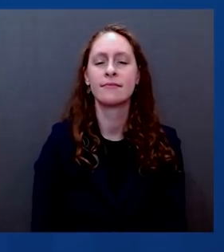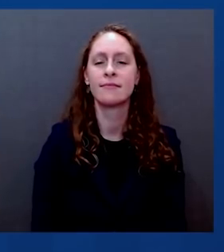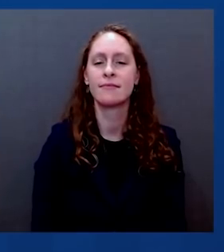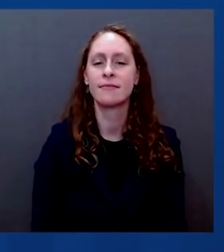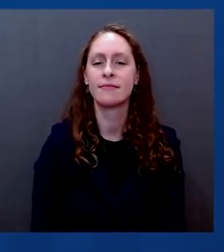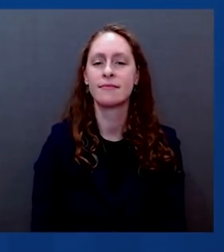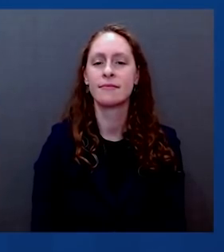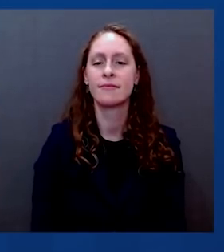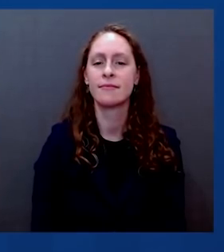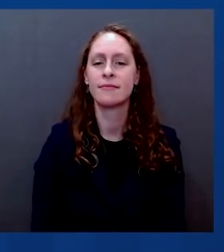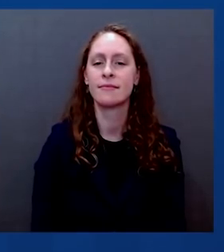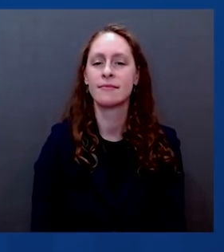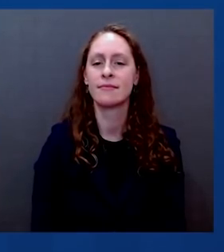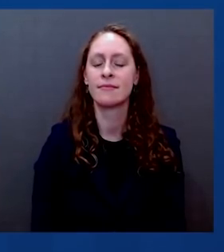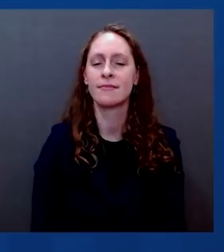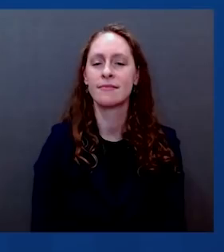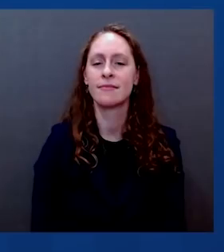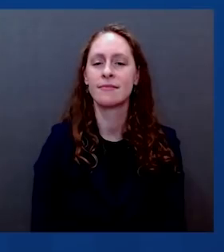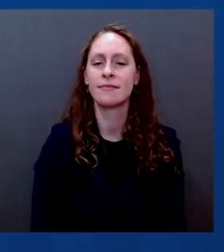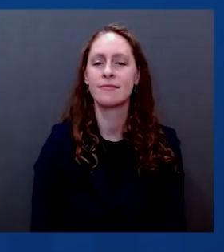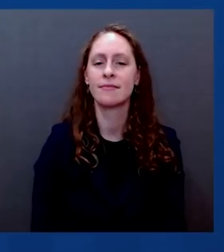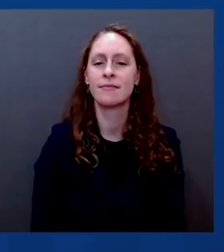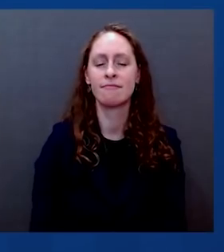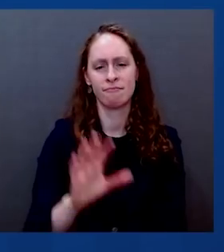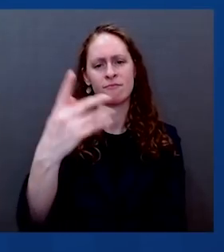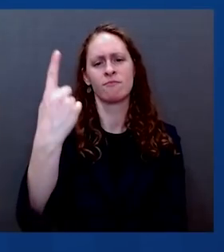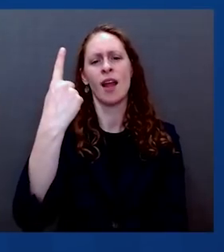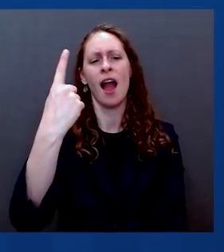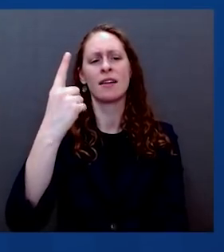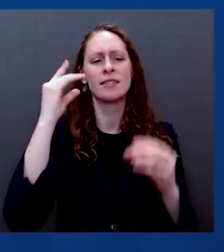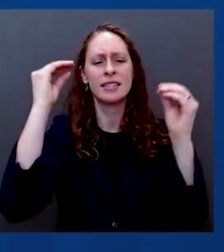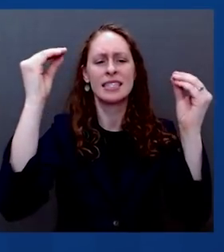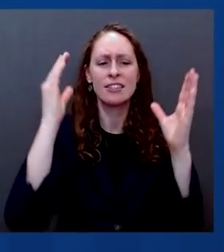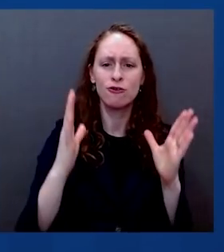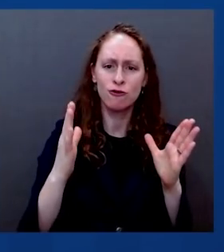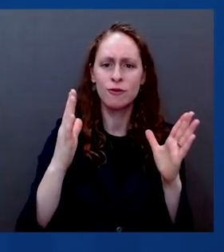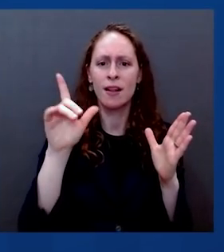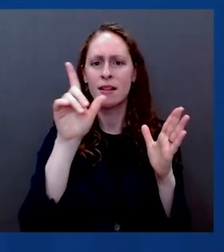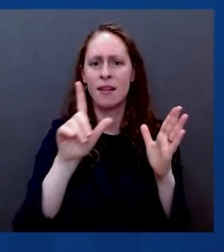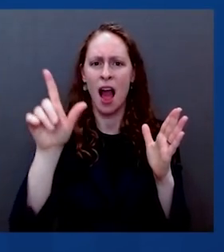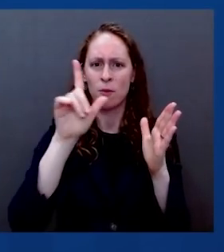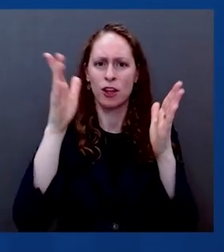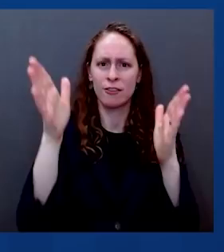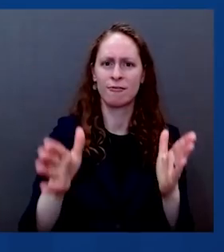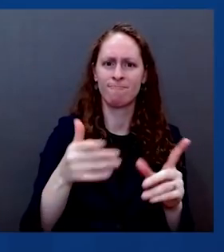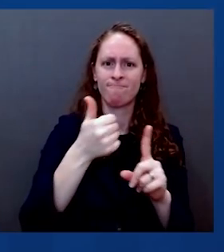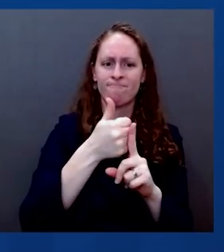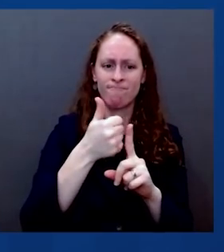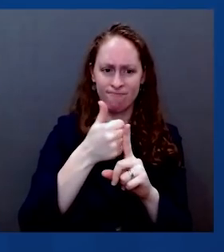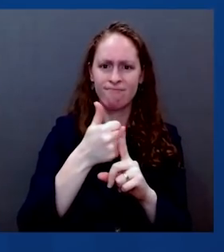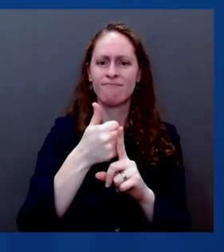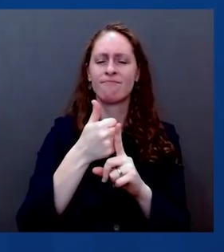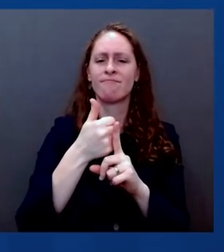who was also an unyielding champion of voting rights. In 1963 --